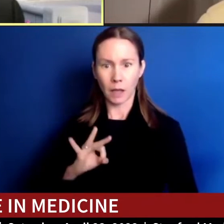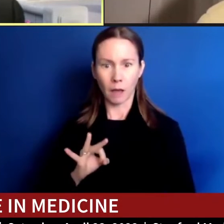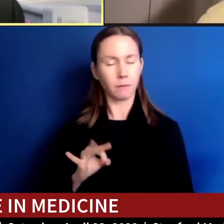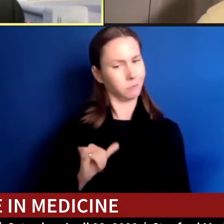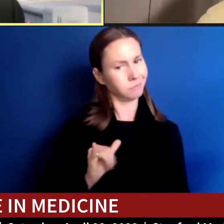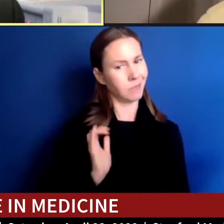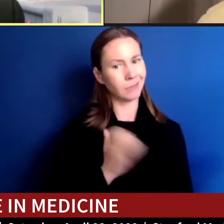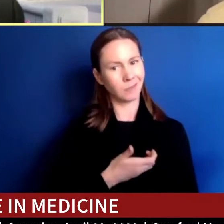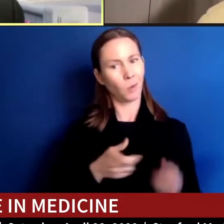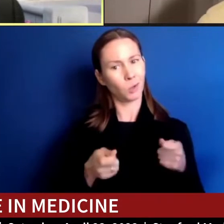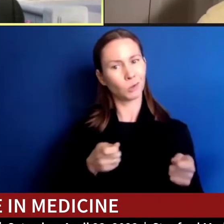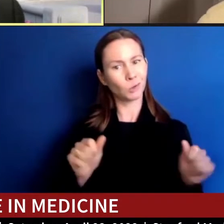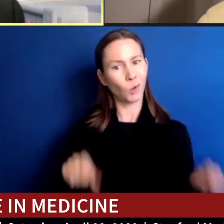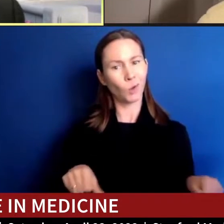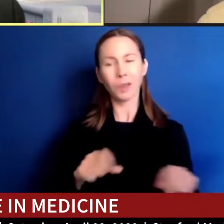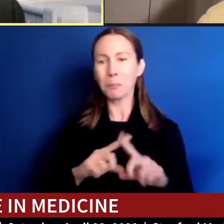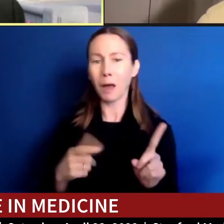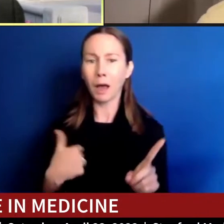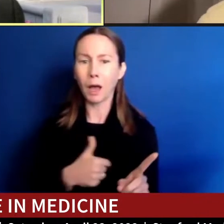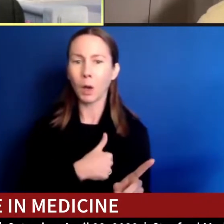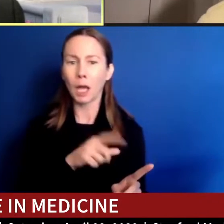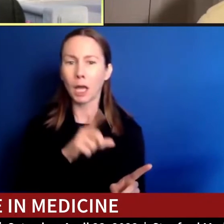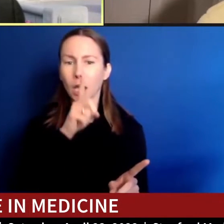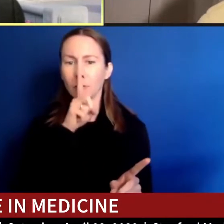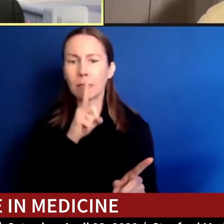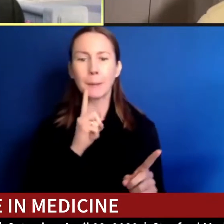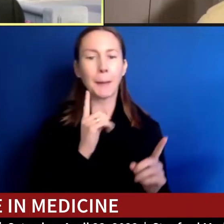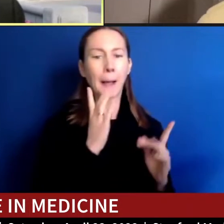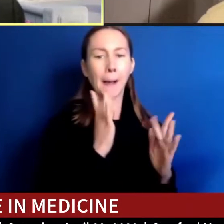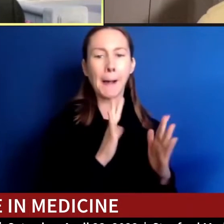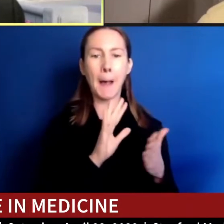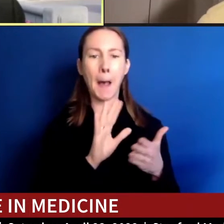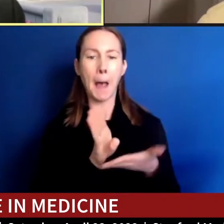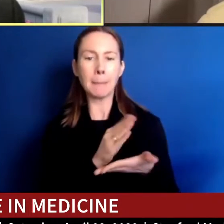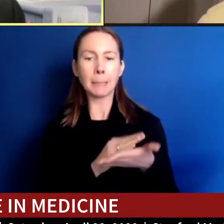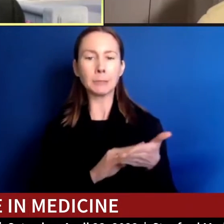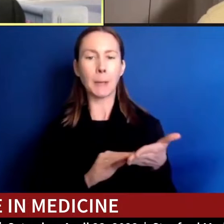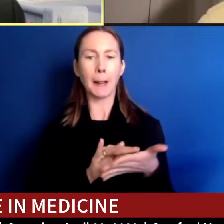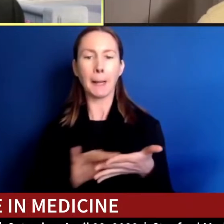we run lean and crush people in the process.